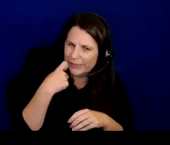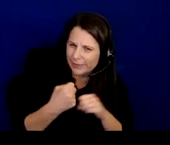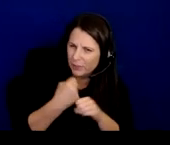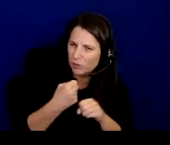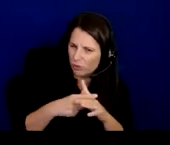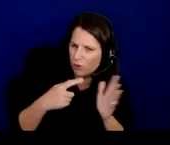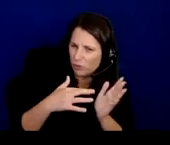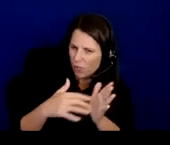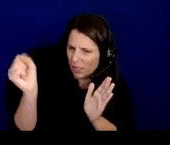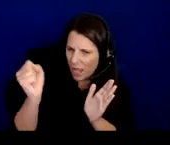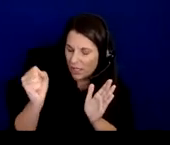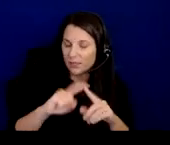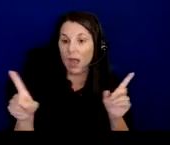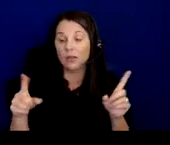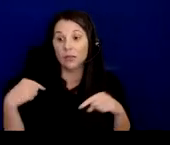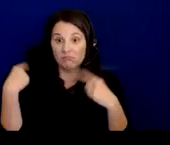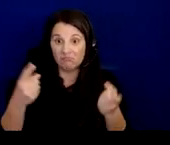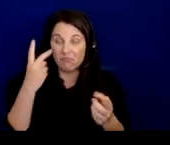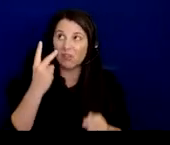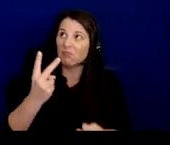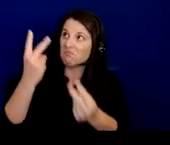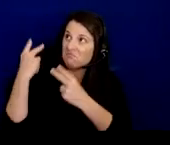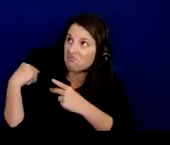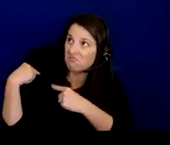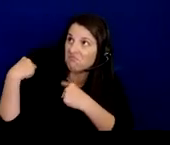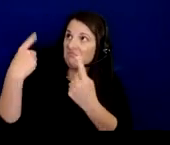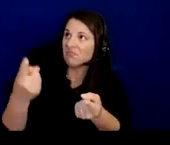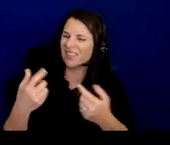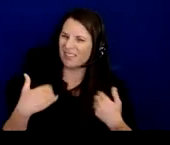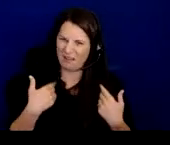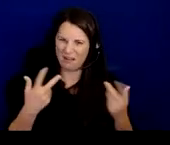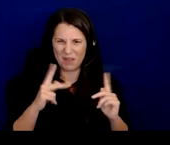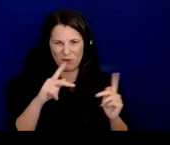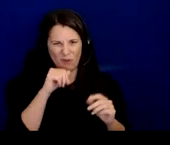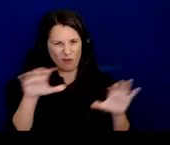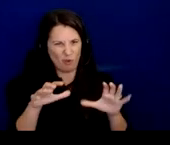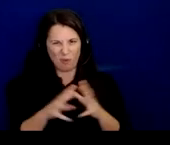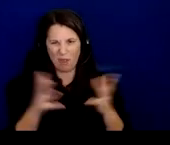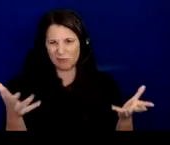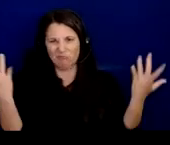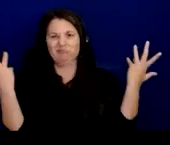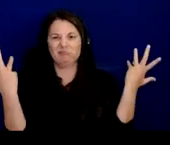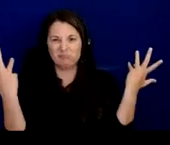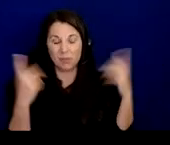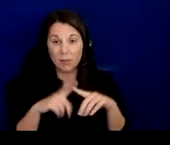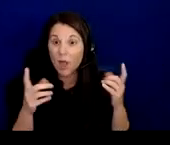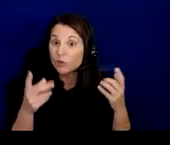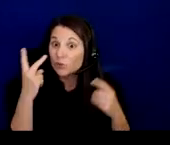measurements of participation and saying young people aren't doing anything. But if you jump on social media or whatever it may be, you see young people